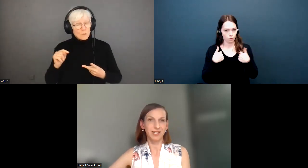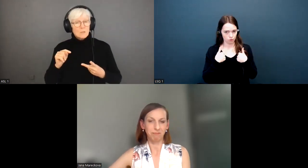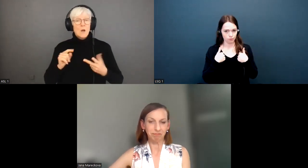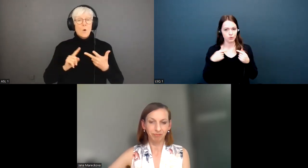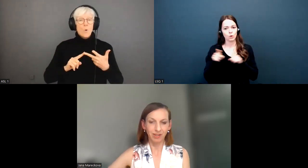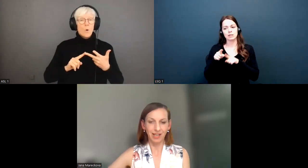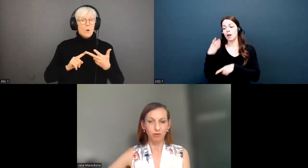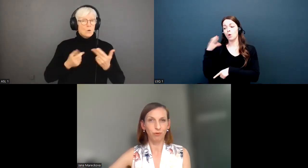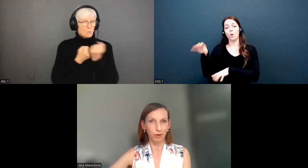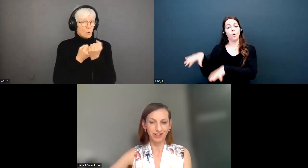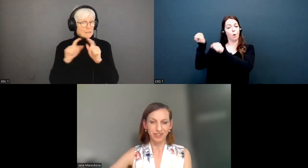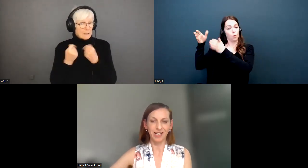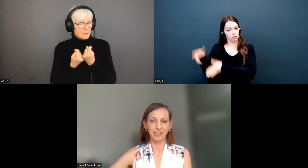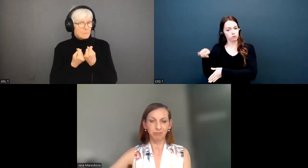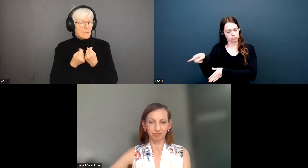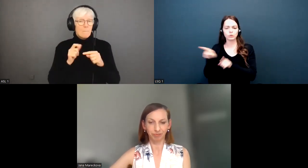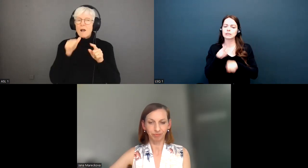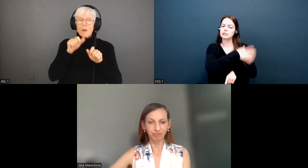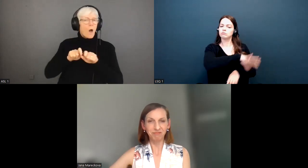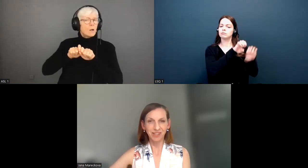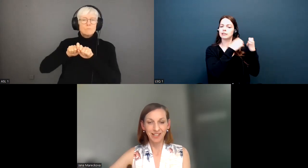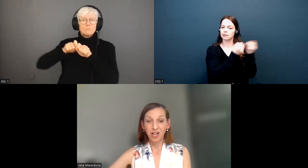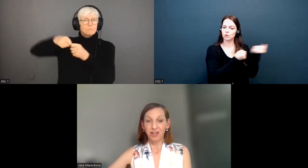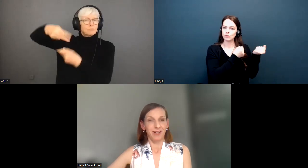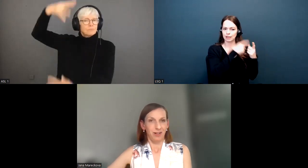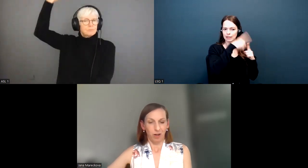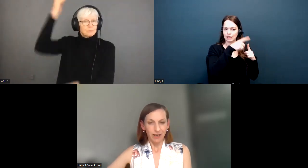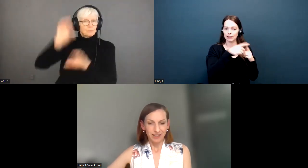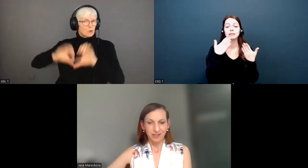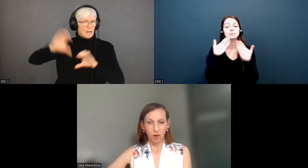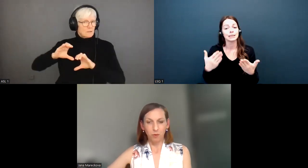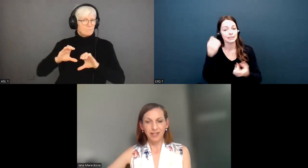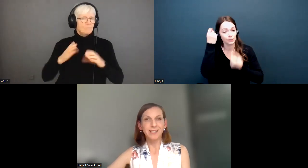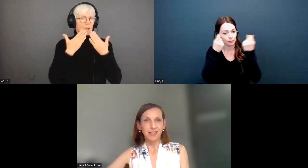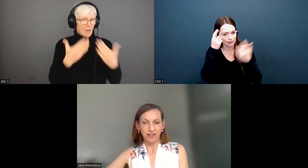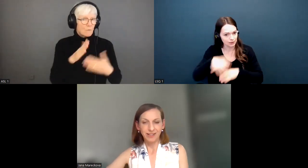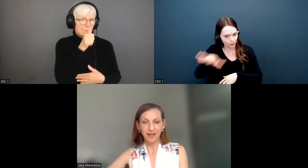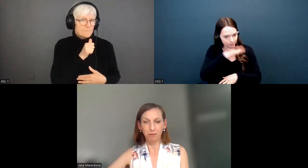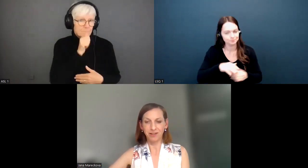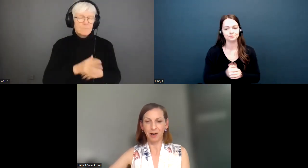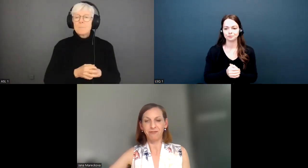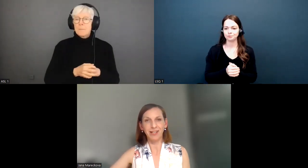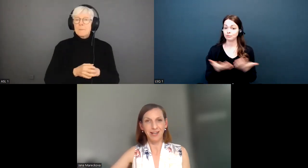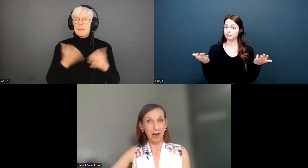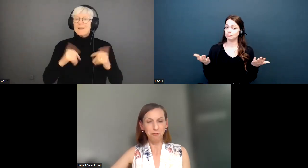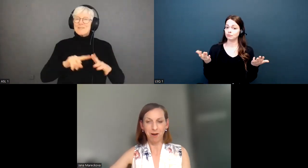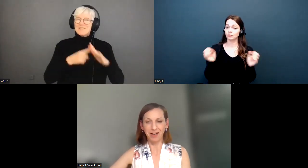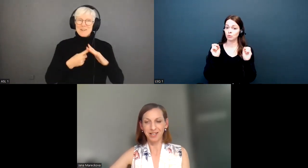team. Thank you for your understanding. Alright so we'll get started with our event now by